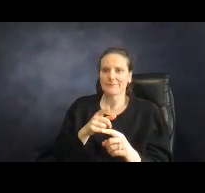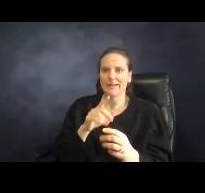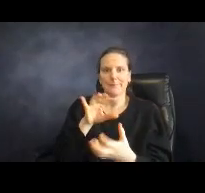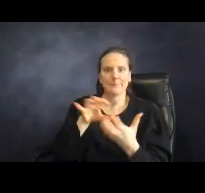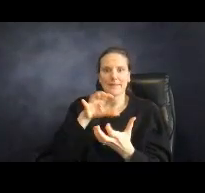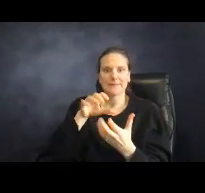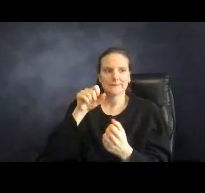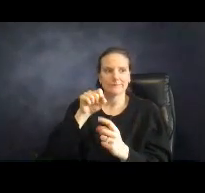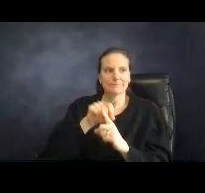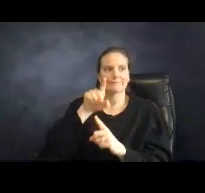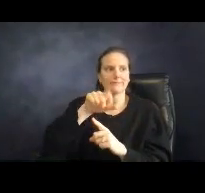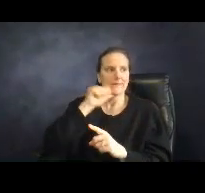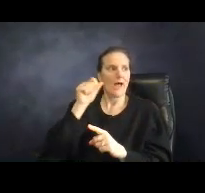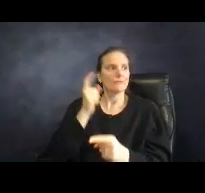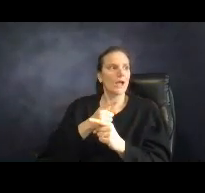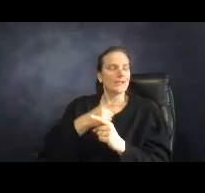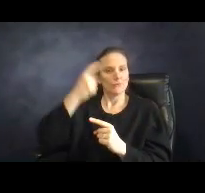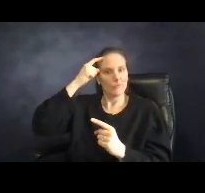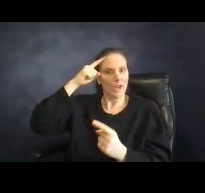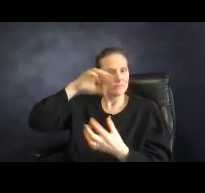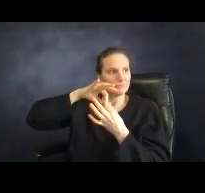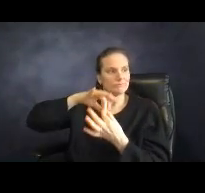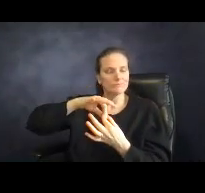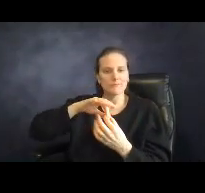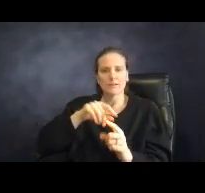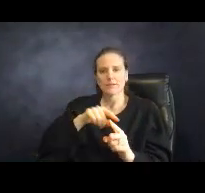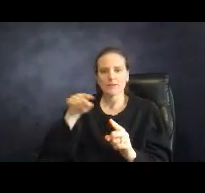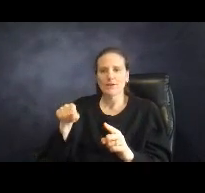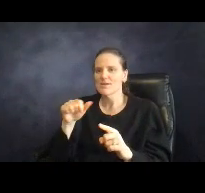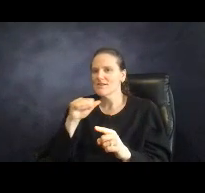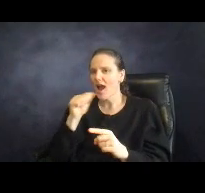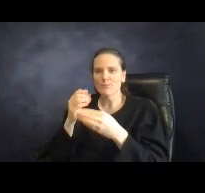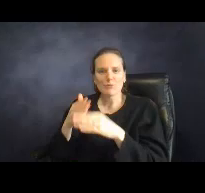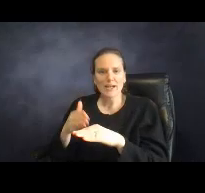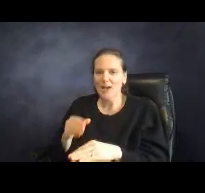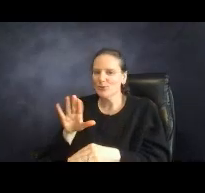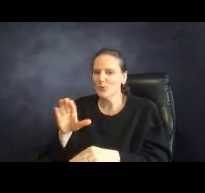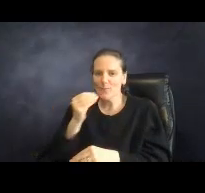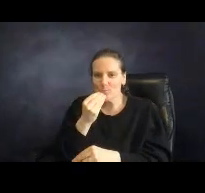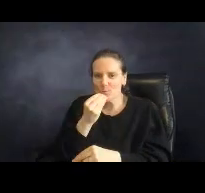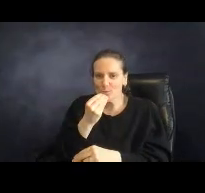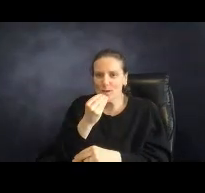or an inappropriate signal to the brain, but you're also not gonna be breaking down your food. And when you don't break down your food,